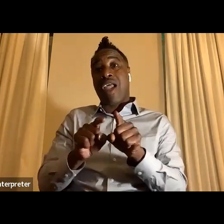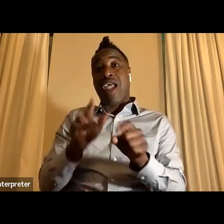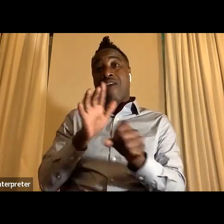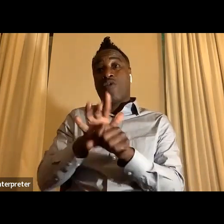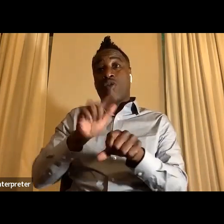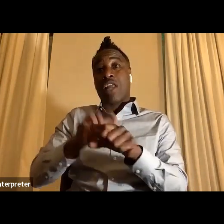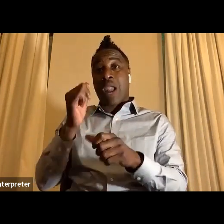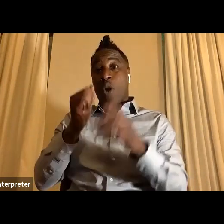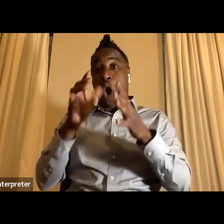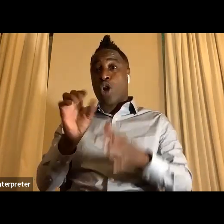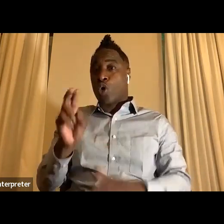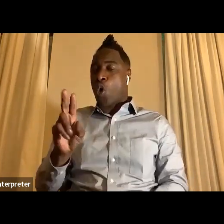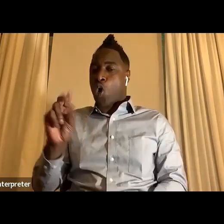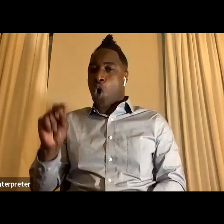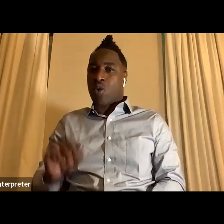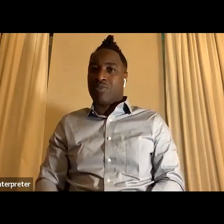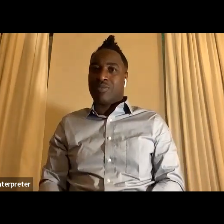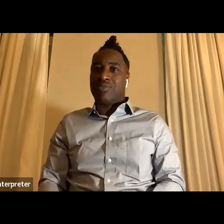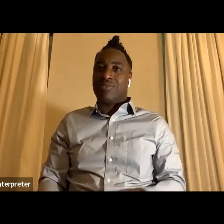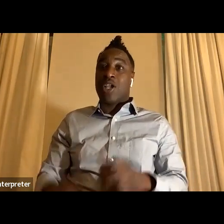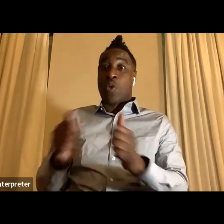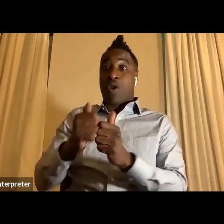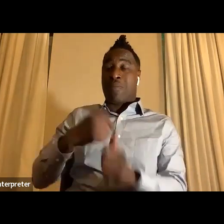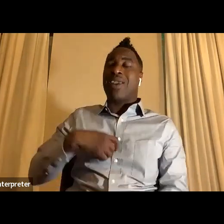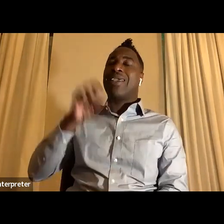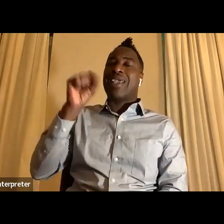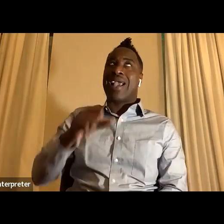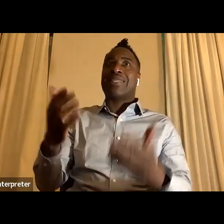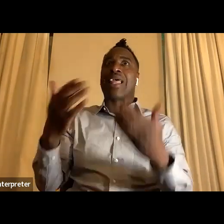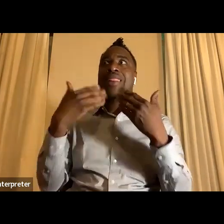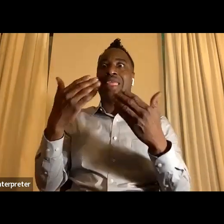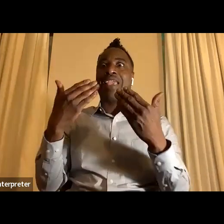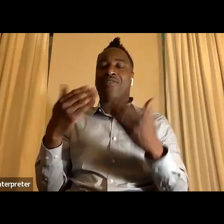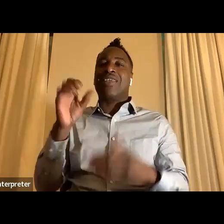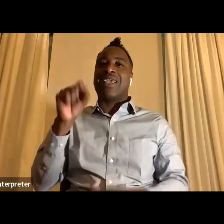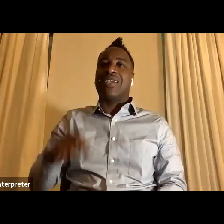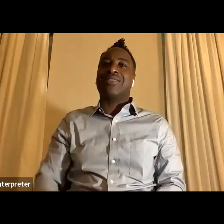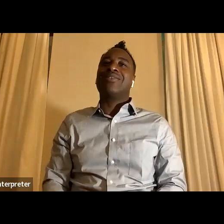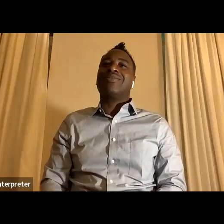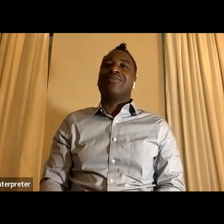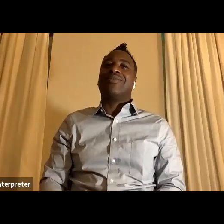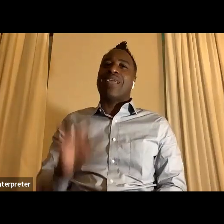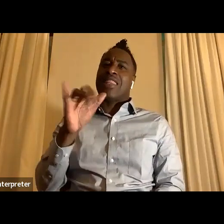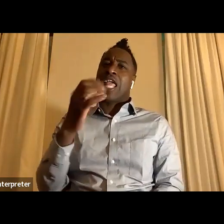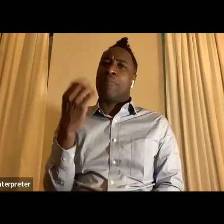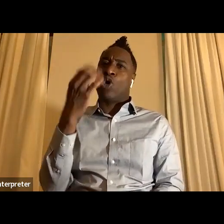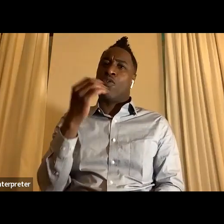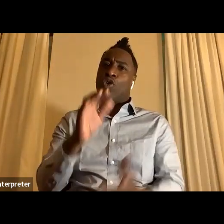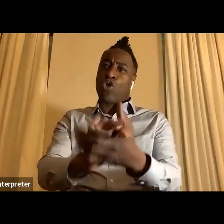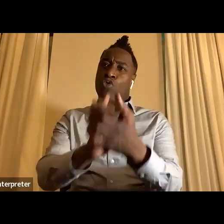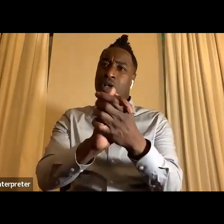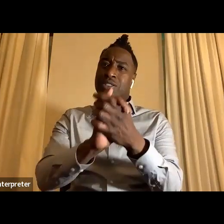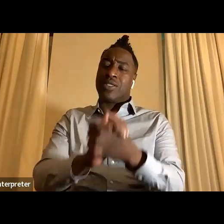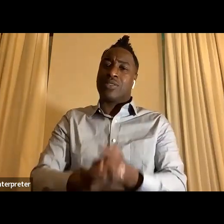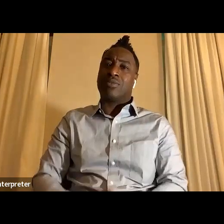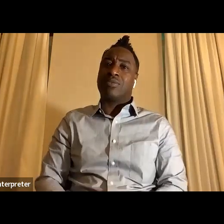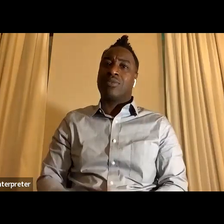An over me? Thankfully, yes. Like, okay, see, that's beautiful. I give major props to my family.